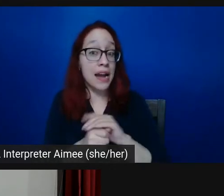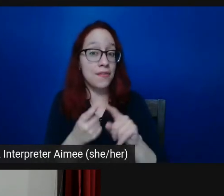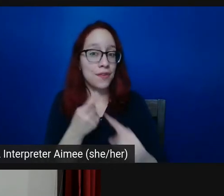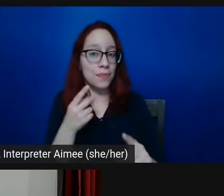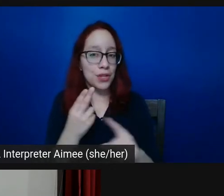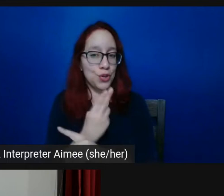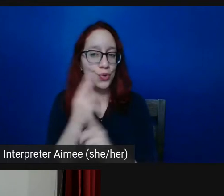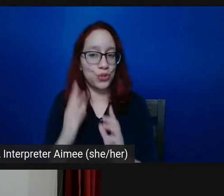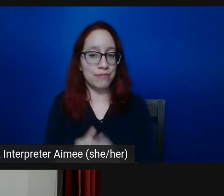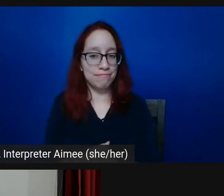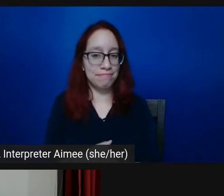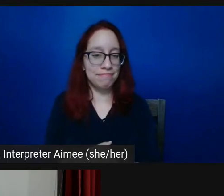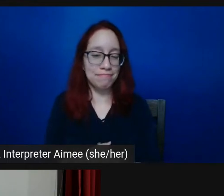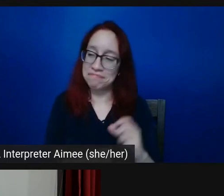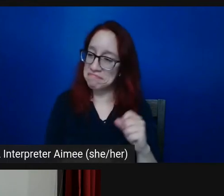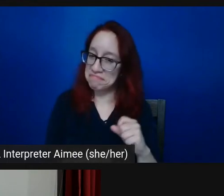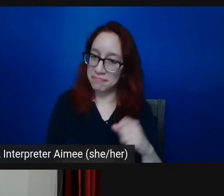Yes, I had a question.